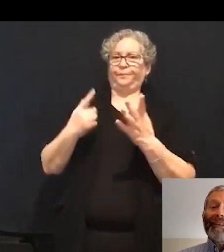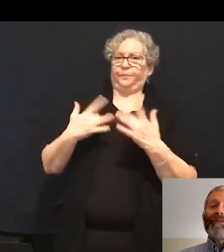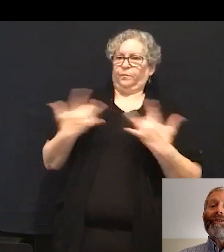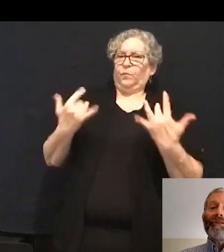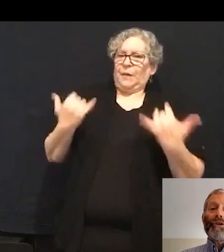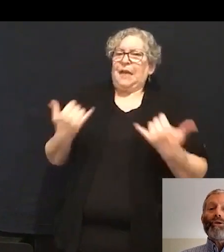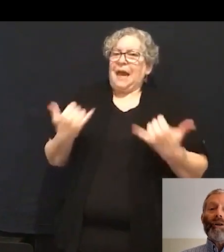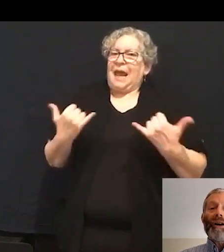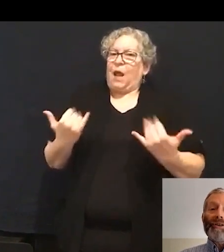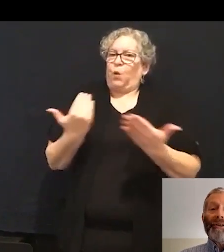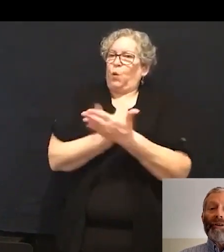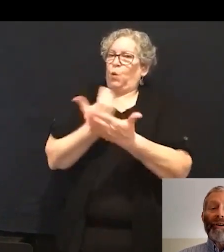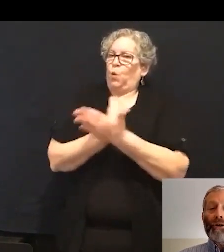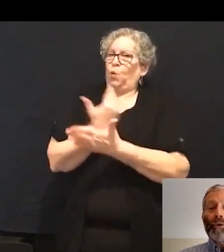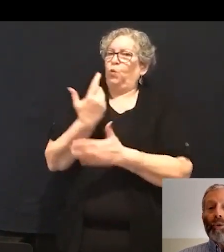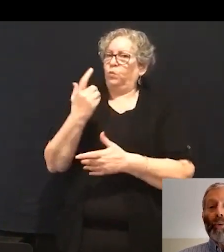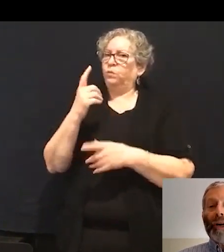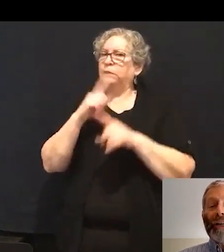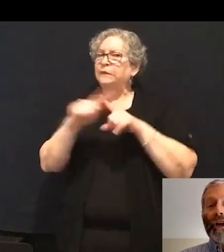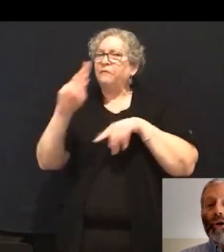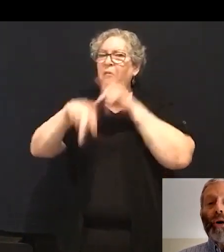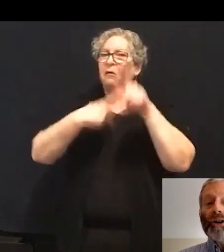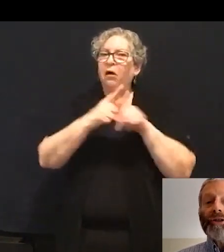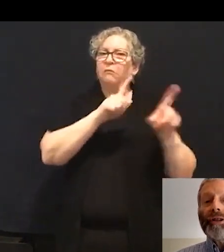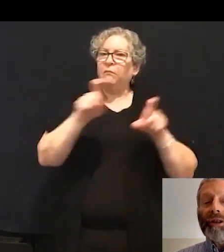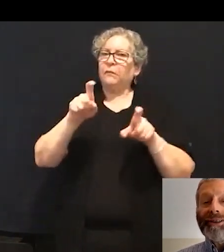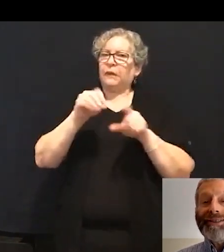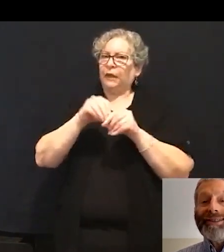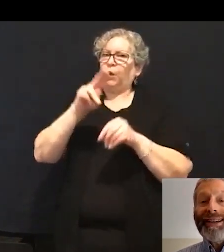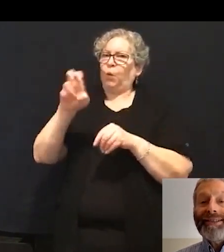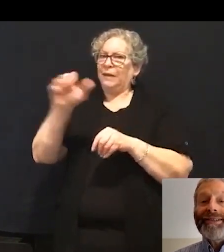clinical trials that are under way across the United States